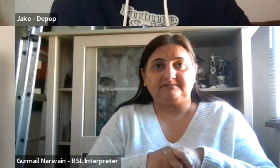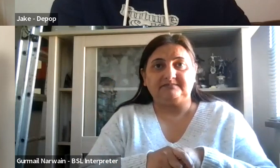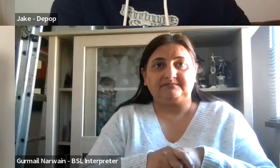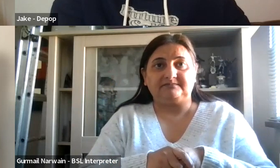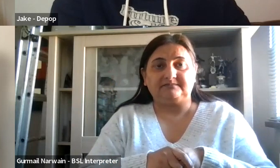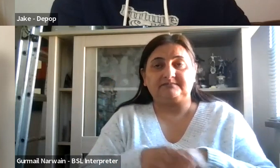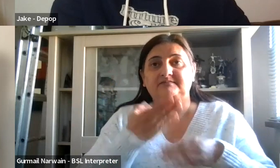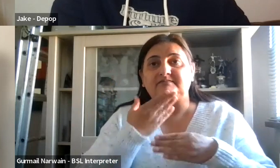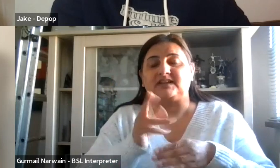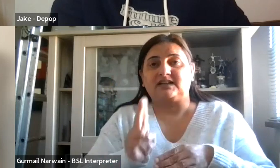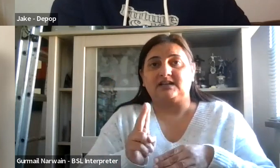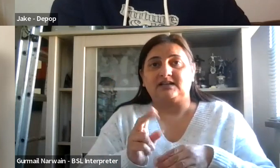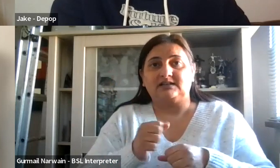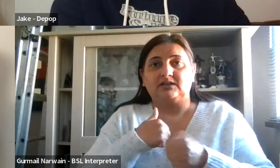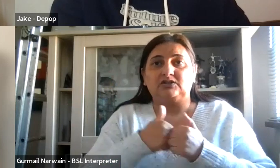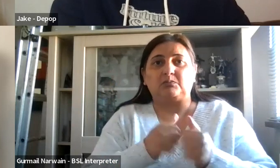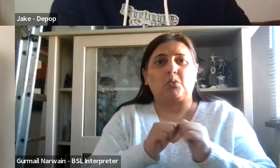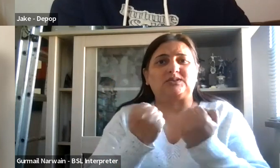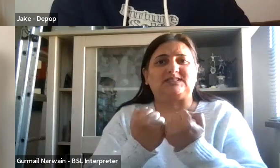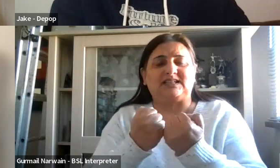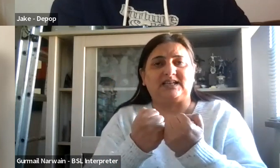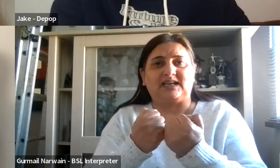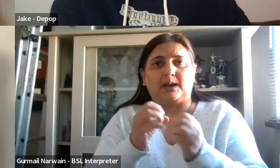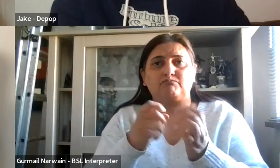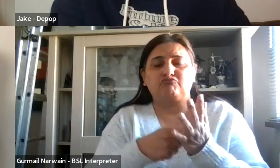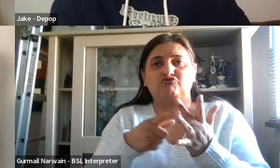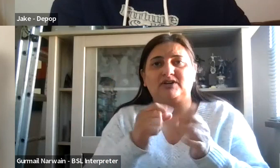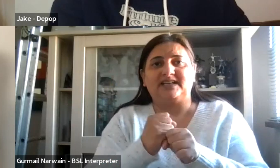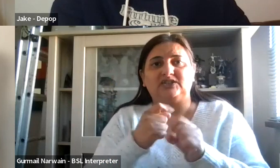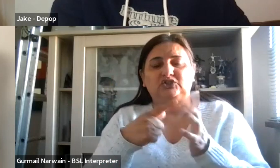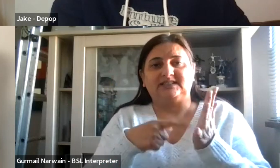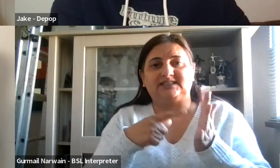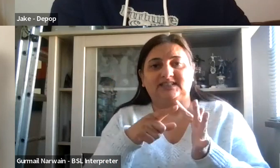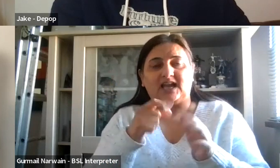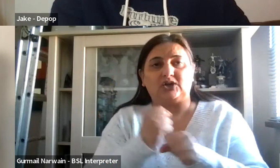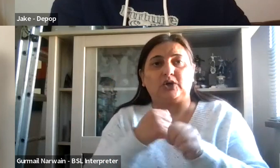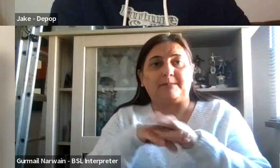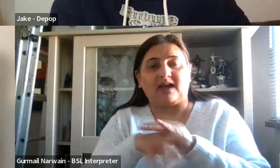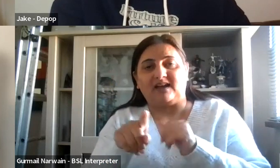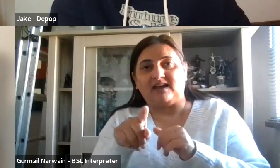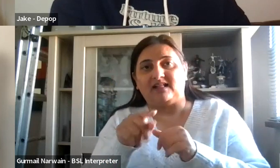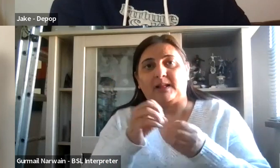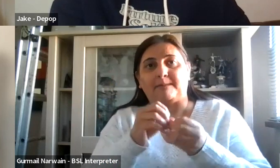And thank our support taxi. Certainly, and to thank again our our support team to Bridget, and to go mail who we're doing now? Our Bsl today for that of you using.